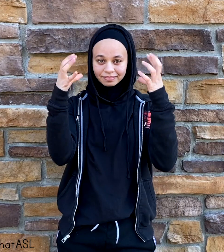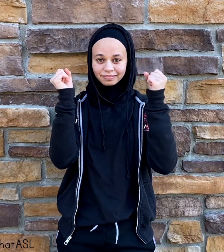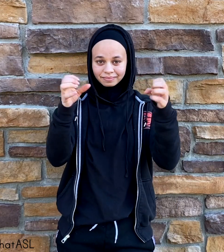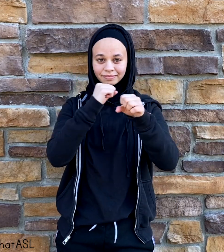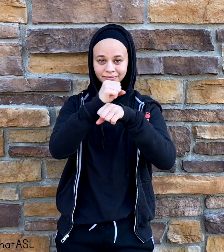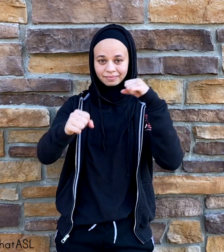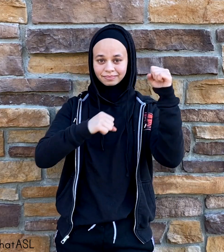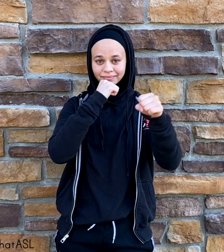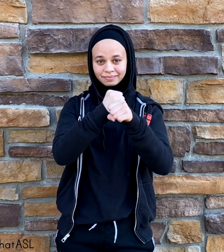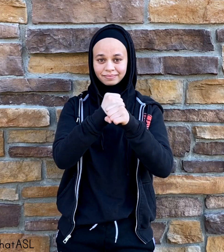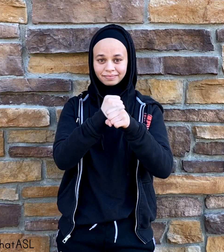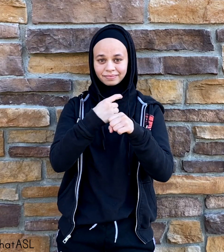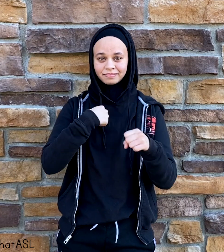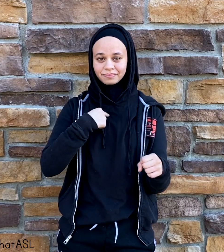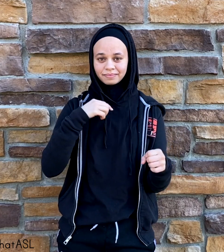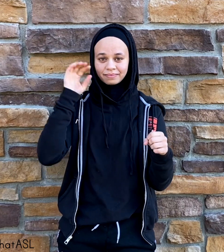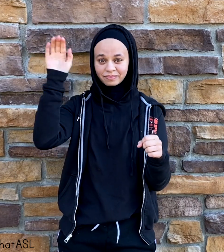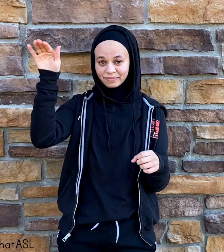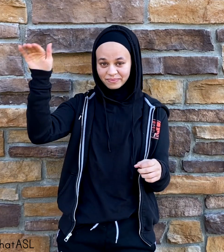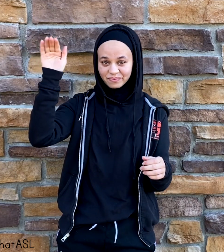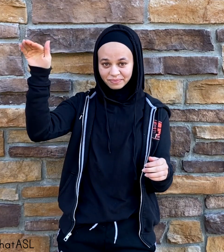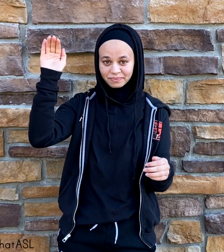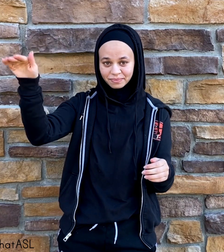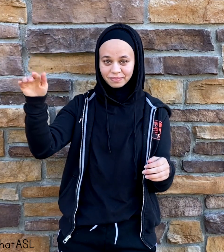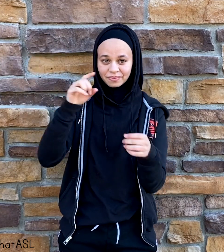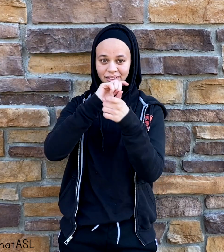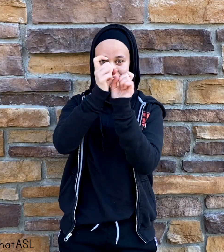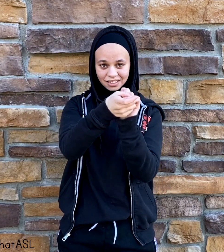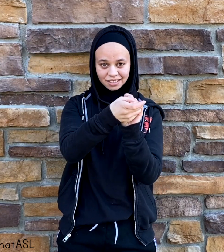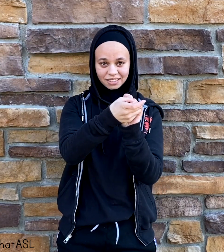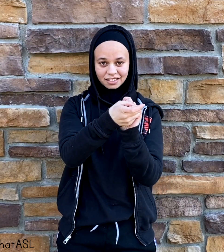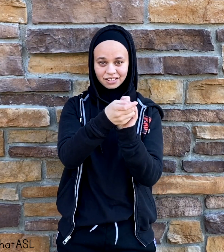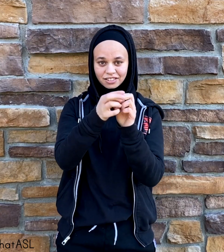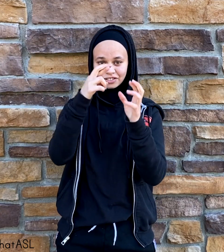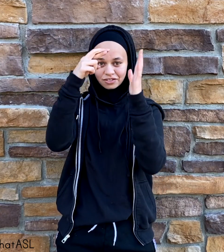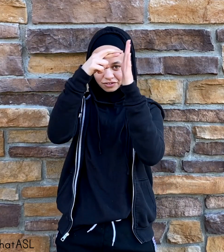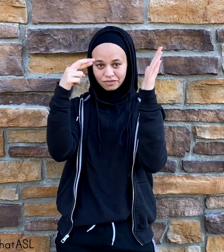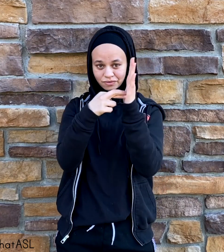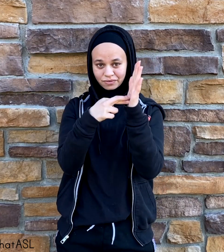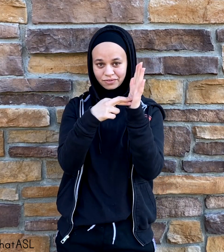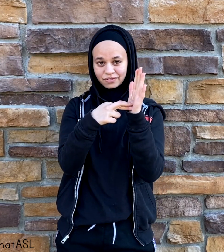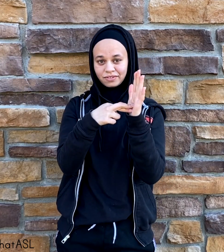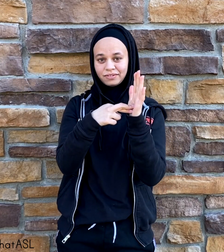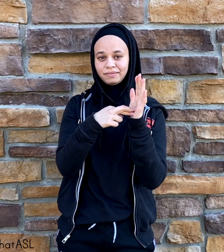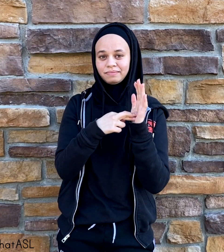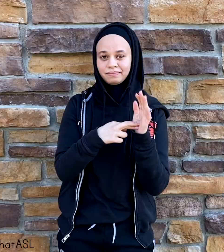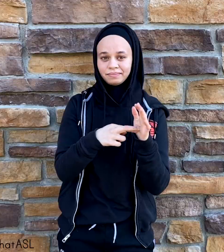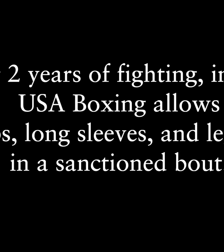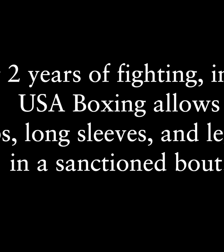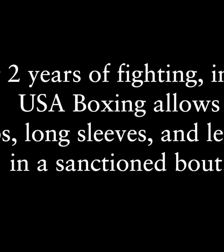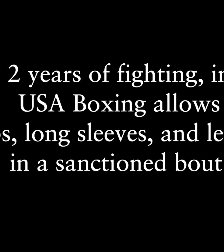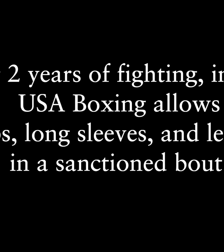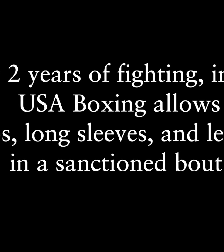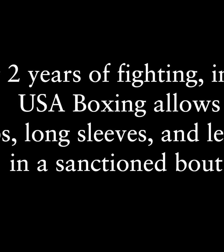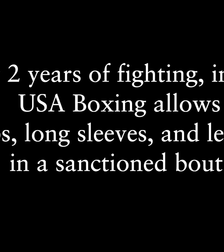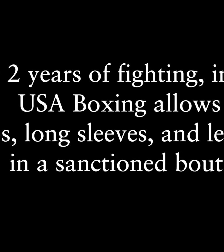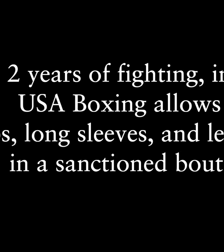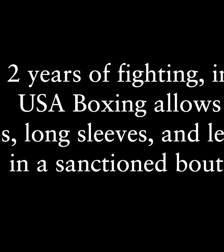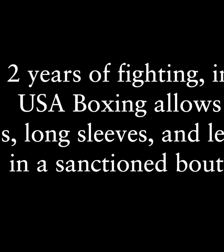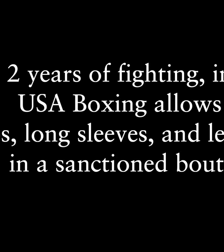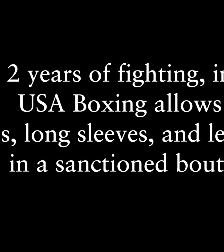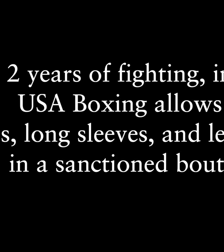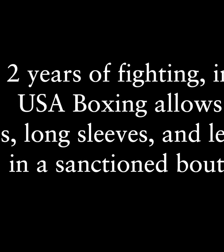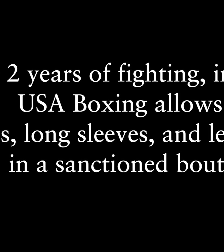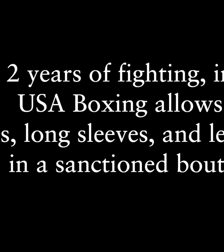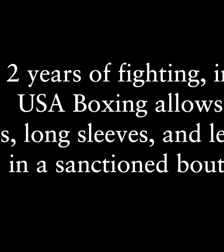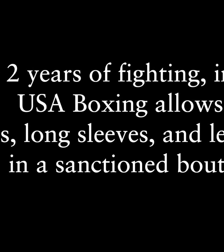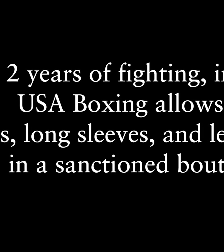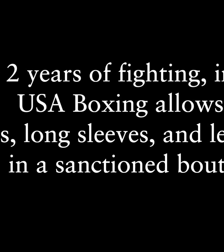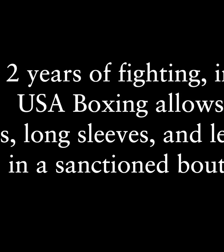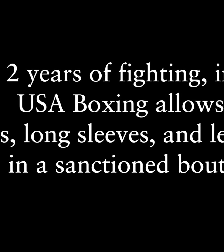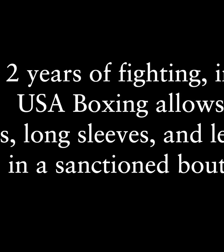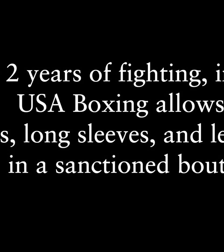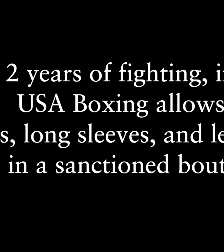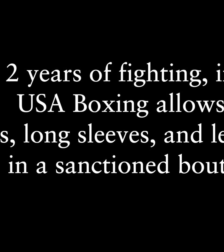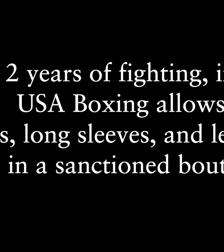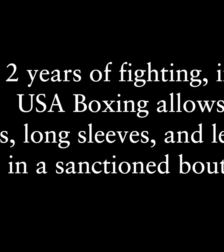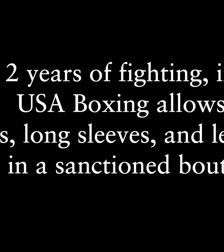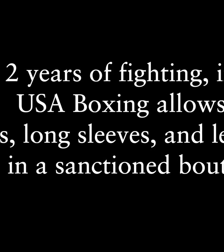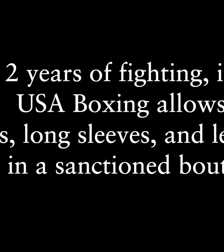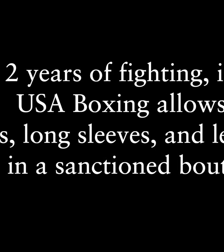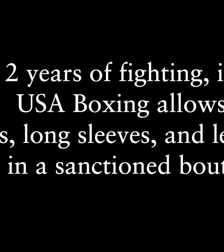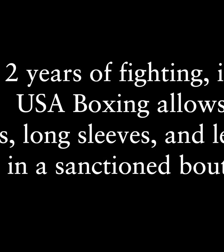For many years i bothered and bothered and bothered them to change the rule